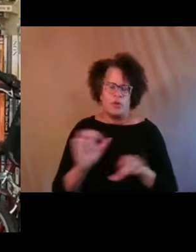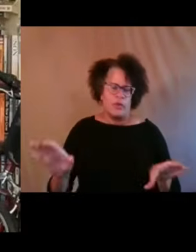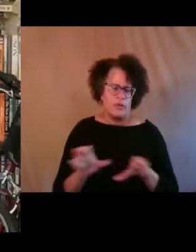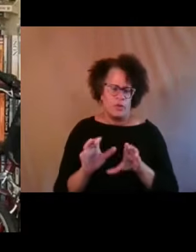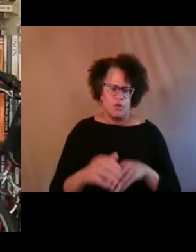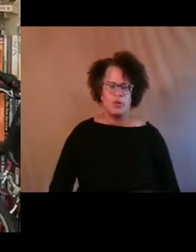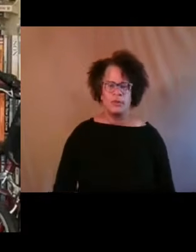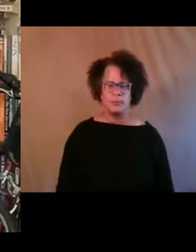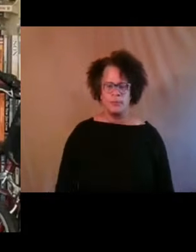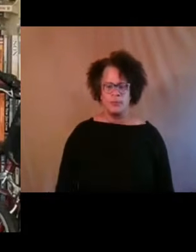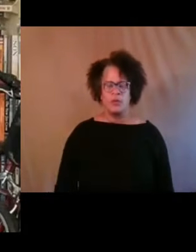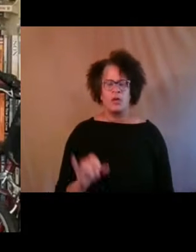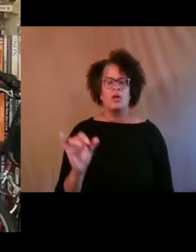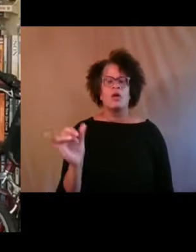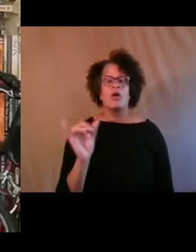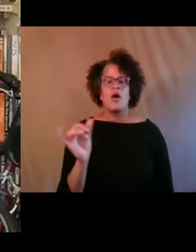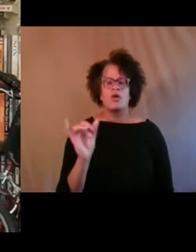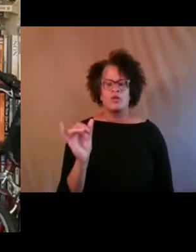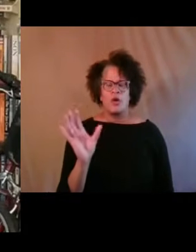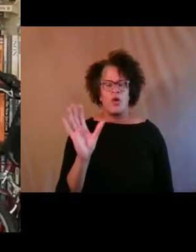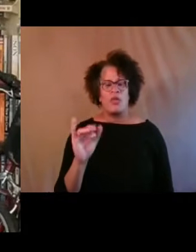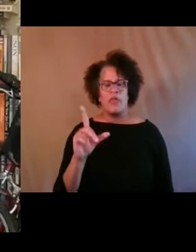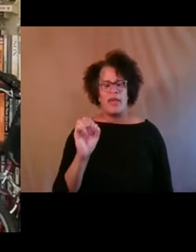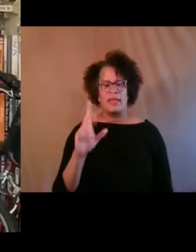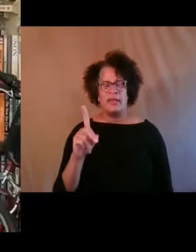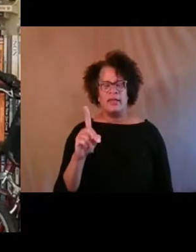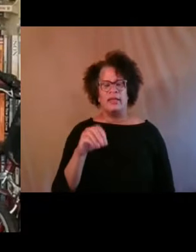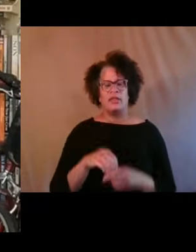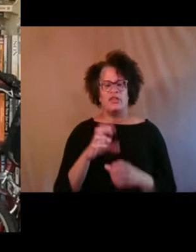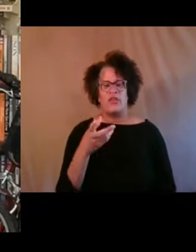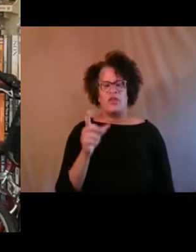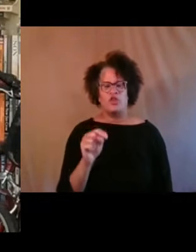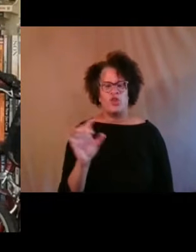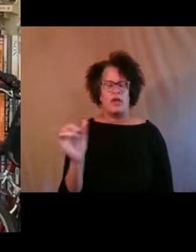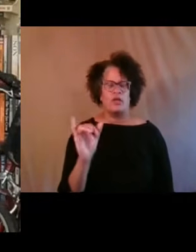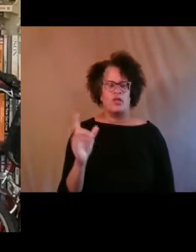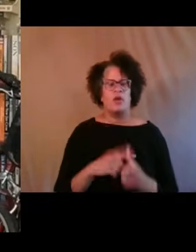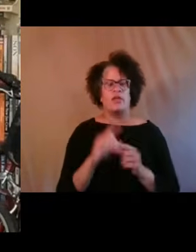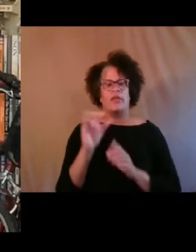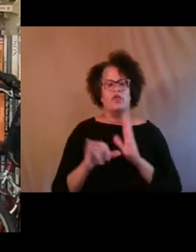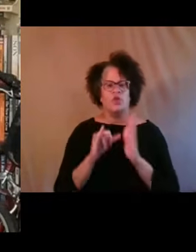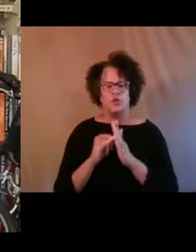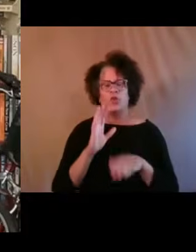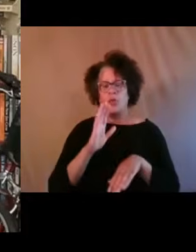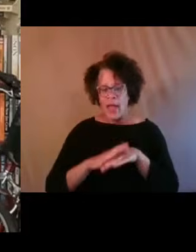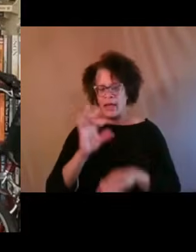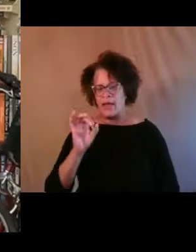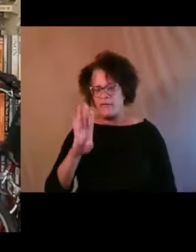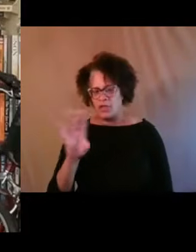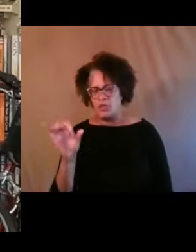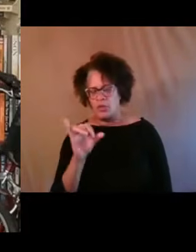And that link should also be in the chats at YouTube and at Facebook. And remember that the panel would like